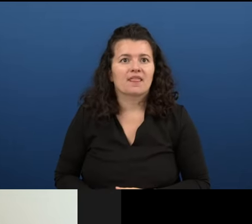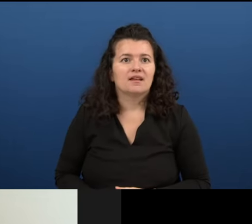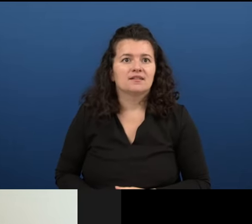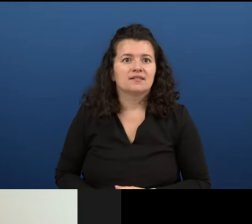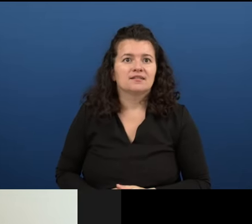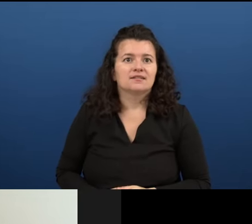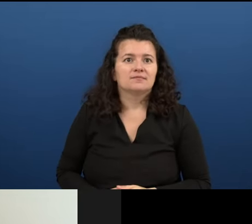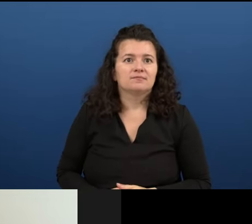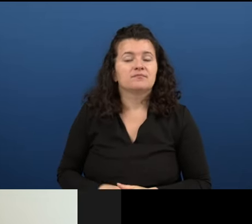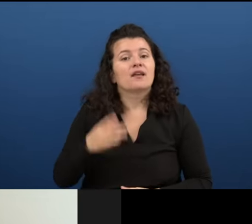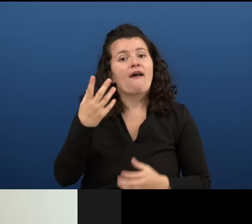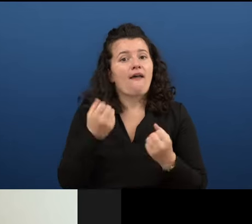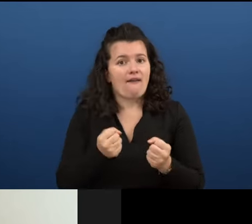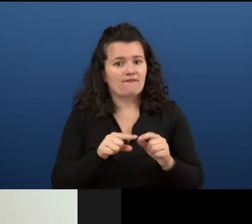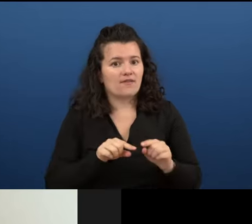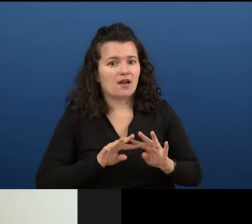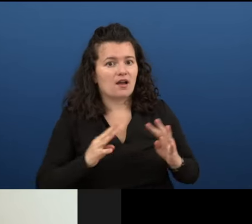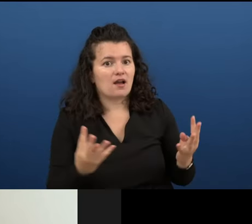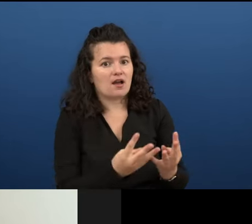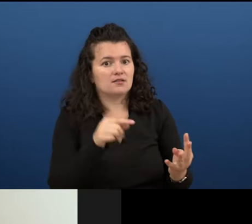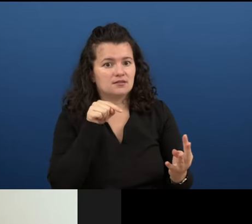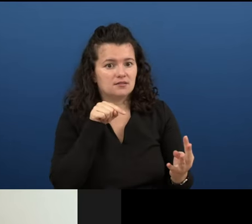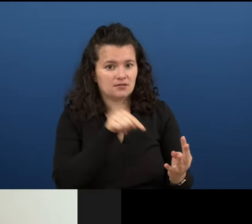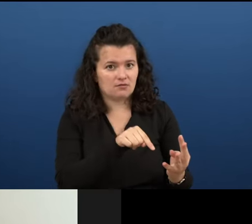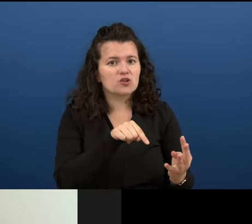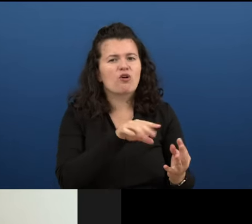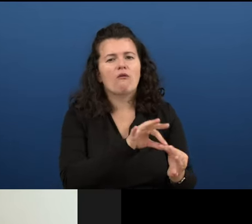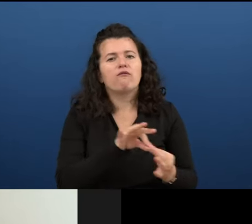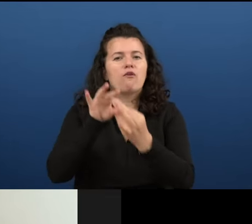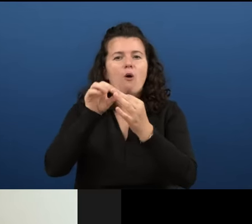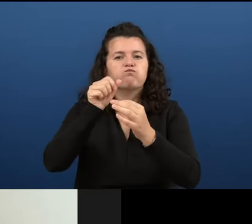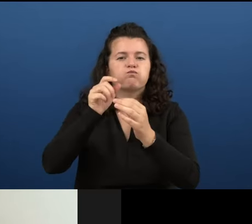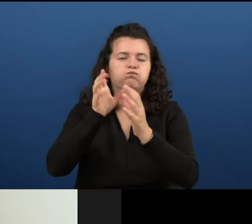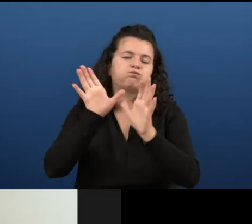which is comprised of RX calm, because when you have to have when you want to have inclusions